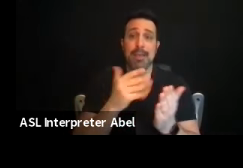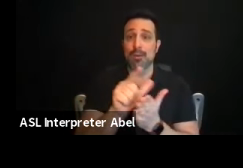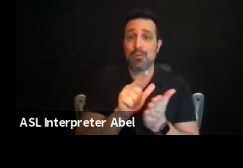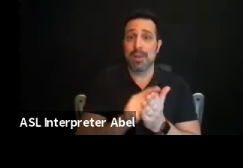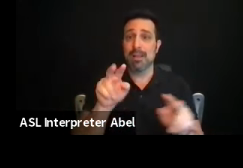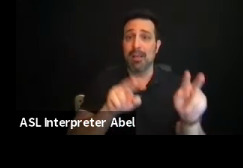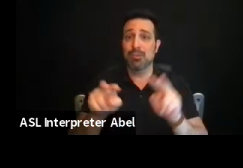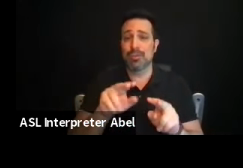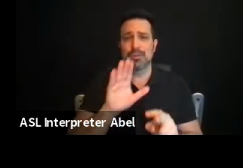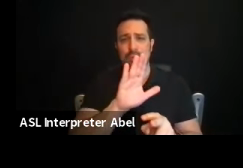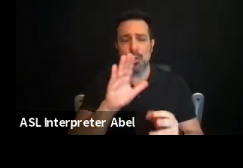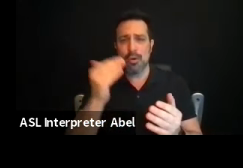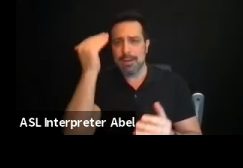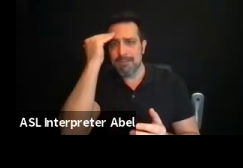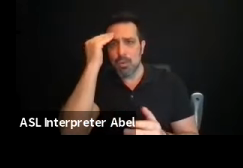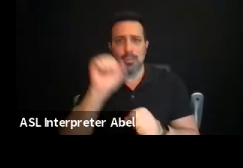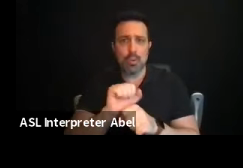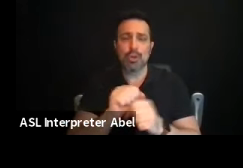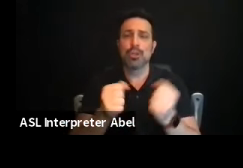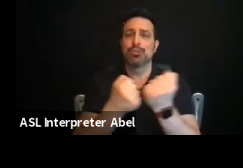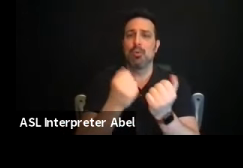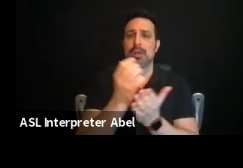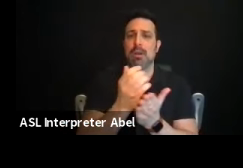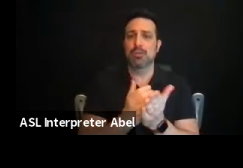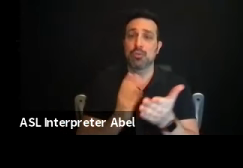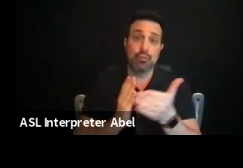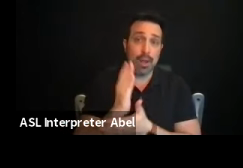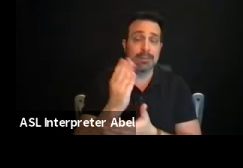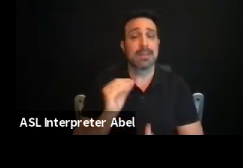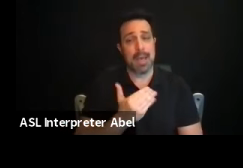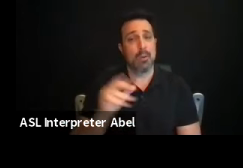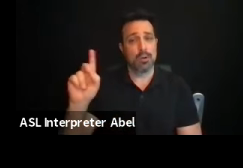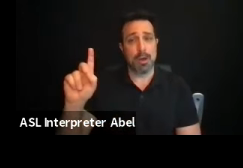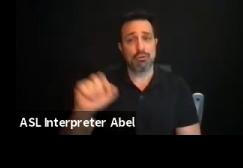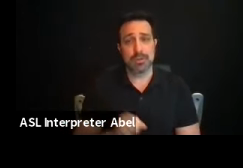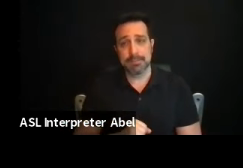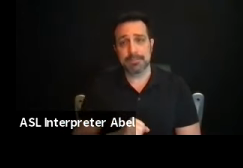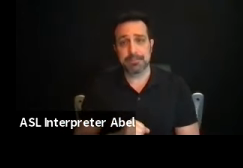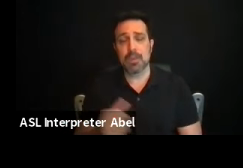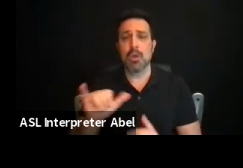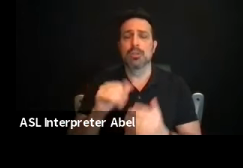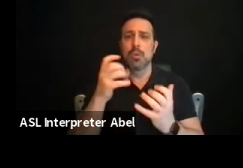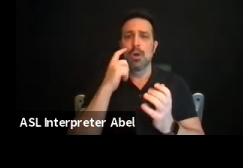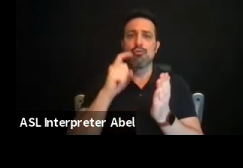observing and documenting actions of police at protests and other public assemblies. Thank you to our legal